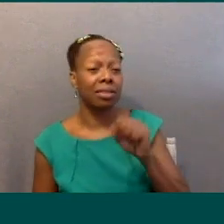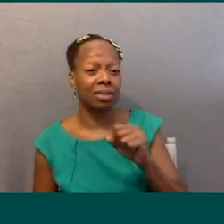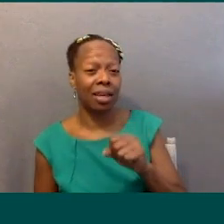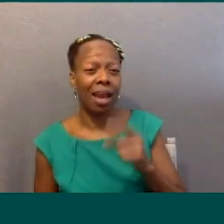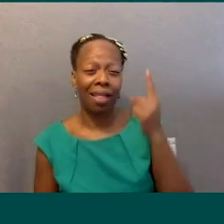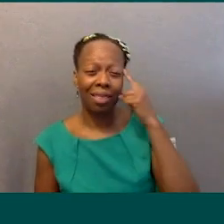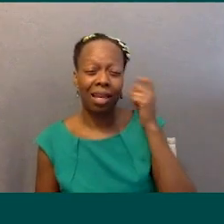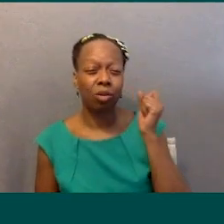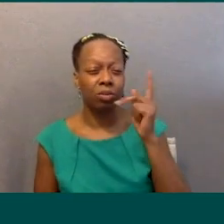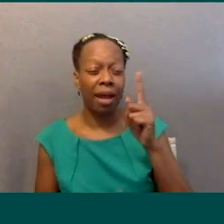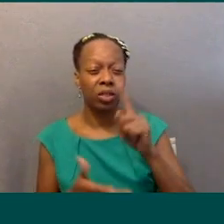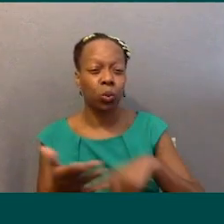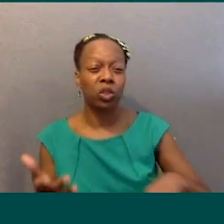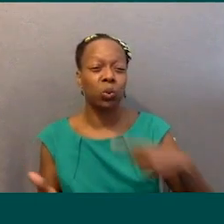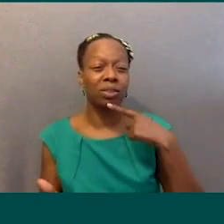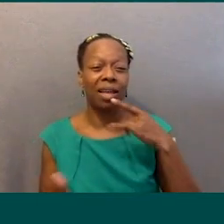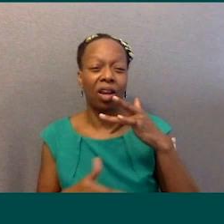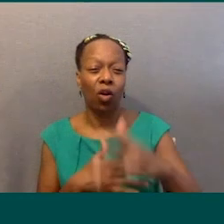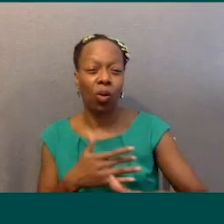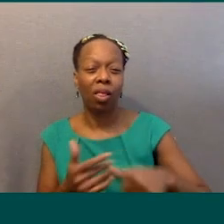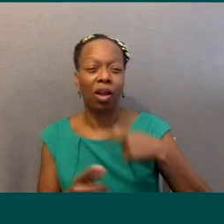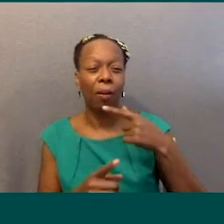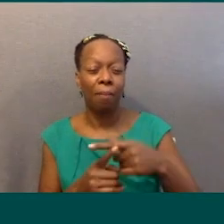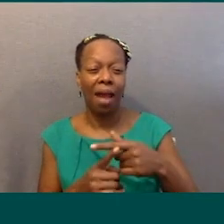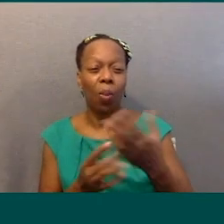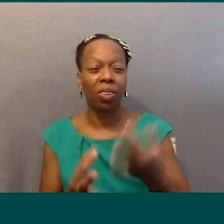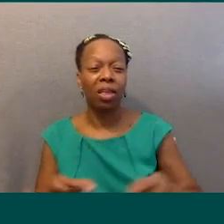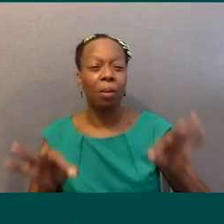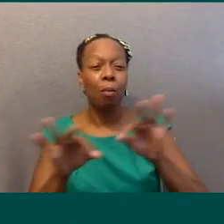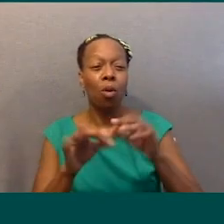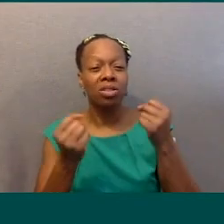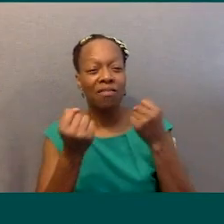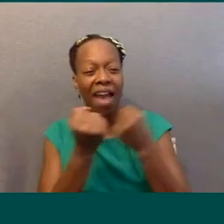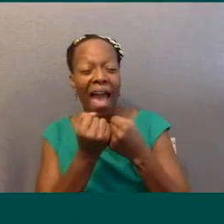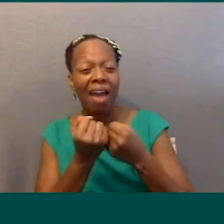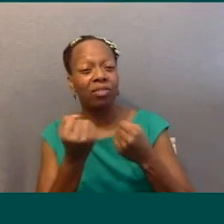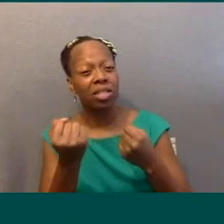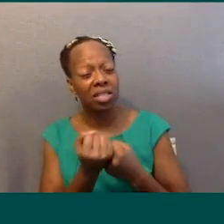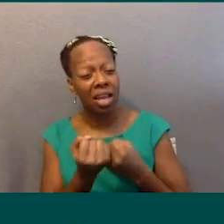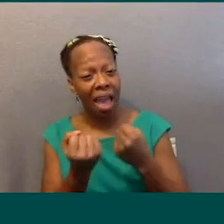And part of my role as a social worker is to help advocate for our patients and families.